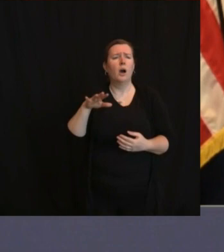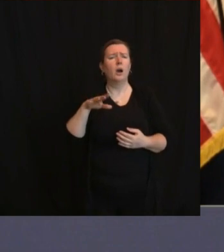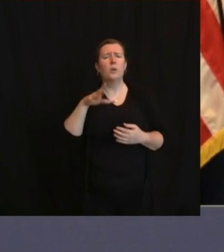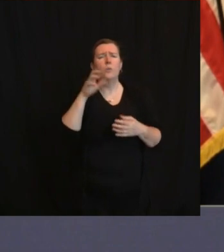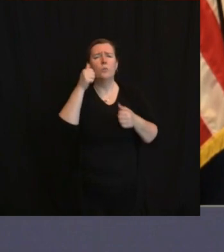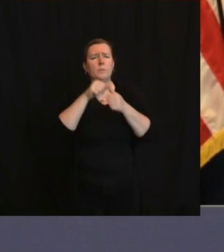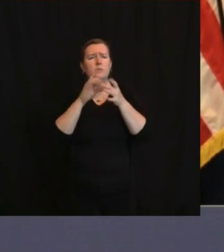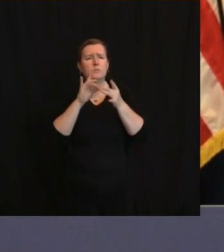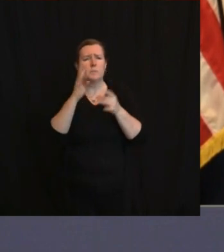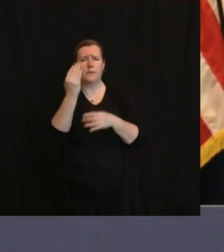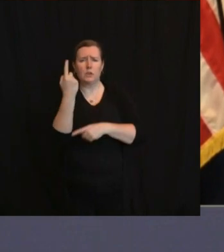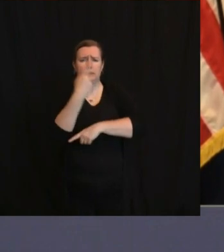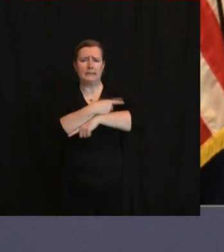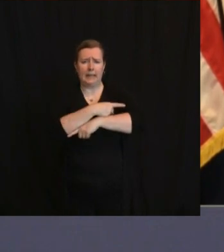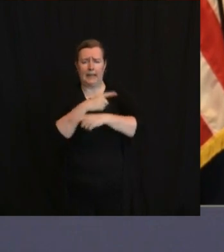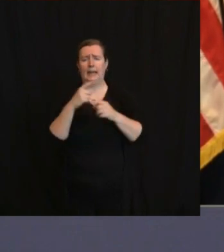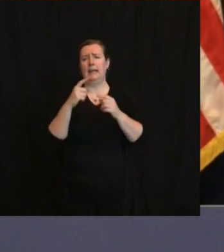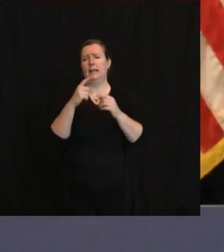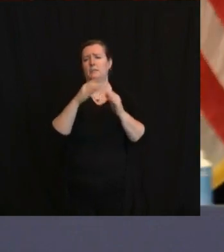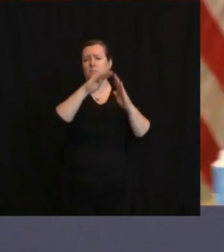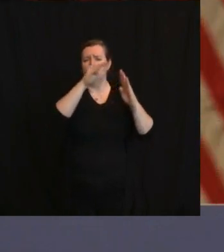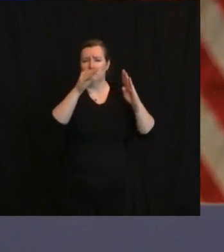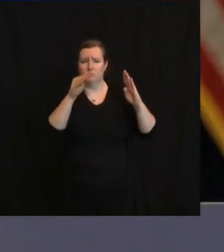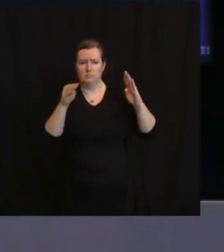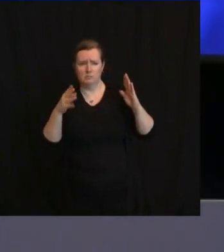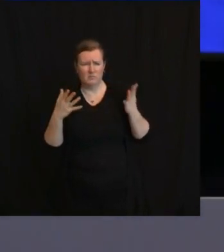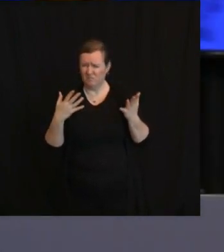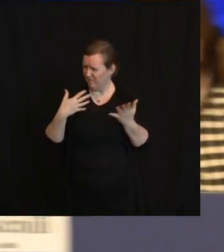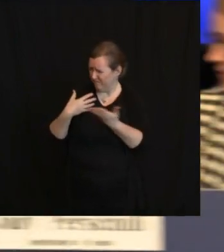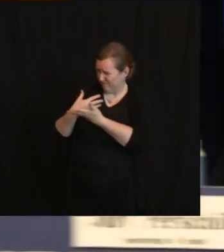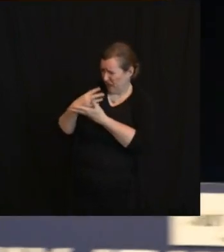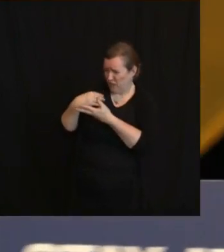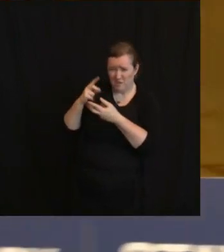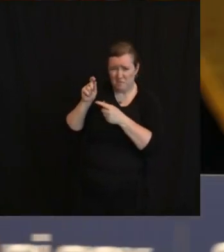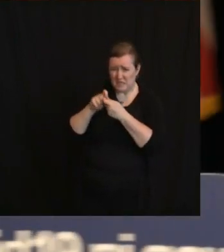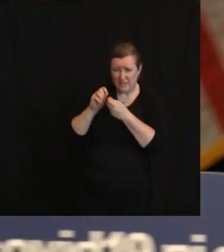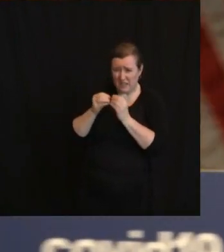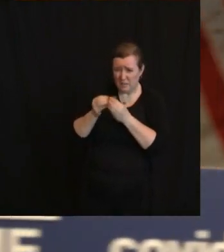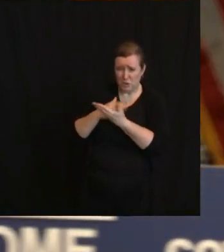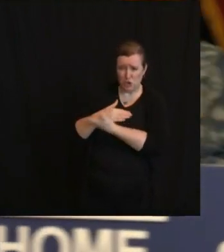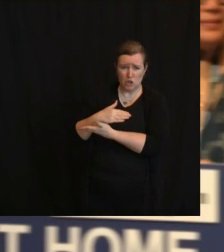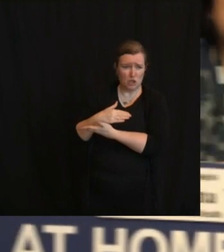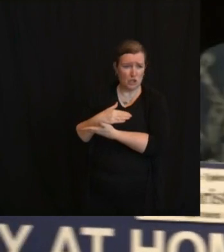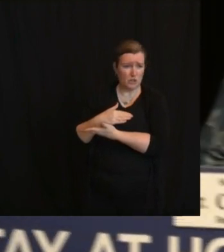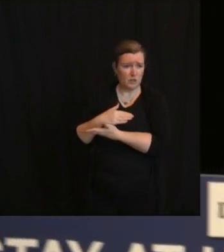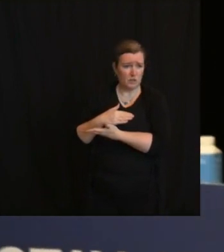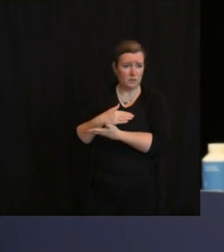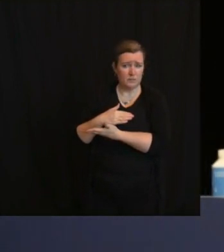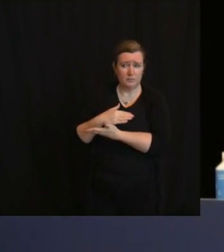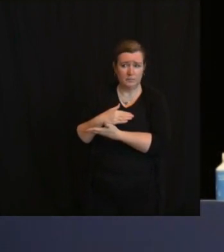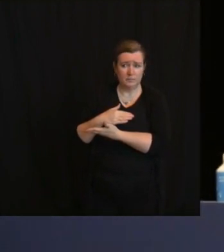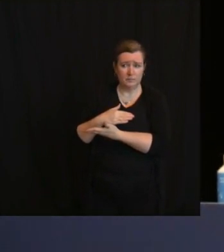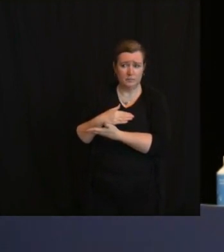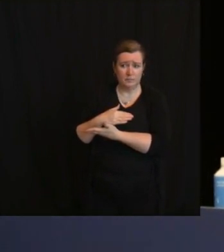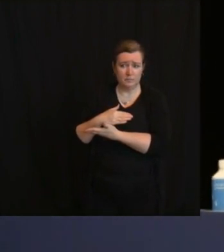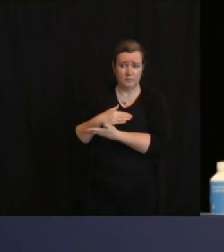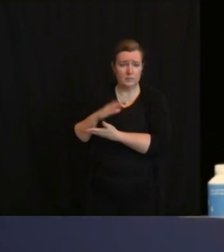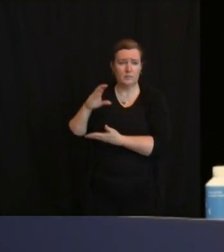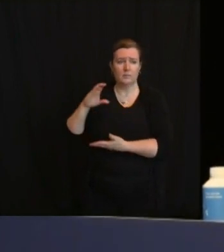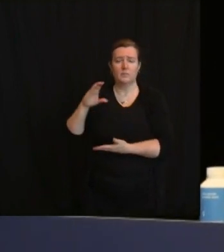THAT'S THE QUICK ANSWER. JUDY, ANYTHING ON THAT OTHER THAN THE 14 DAY DECLINE,